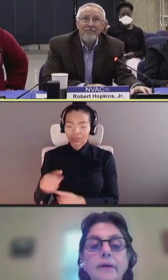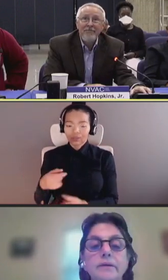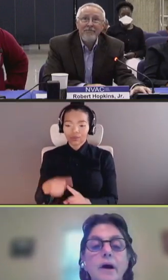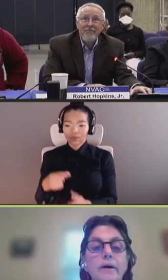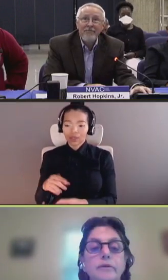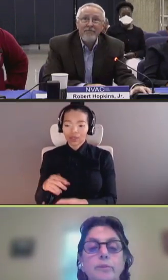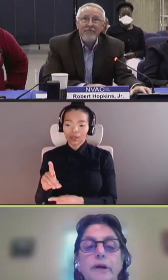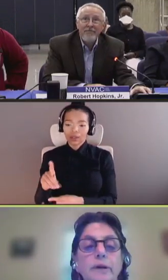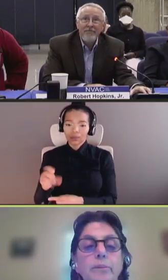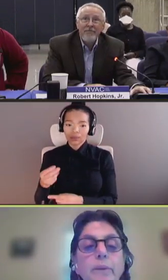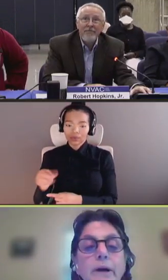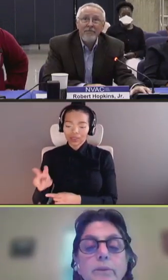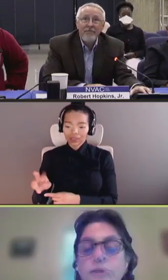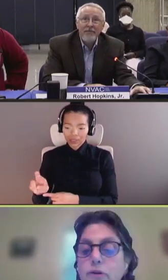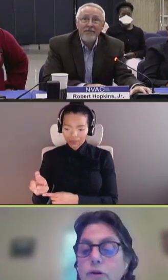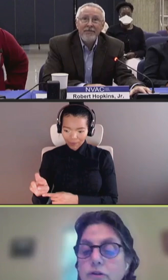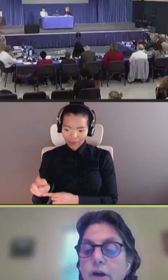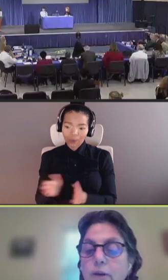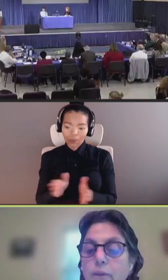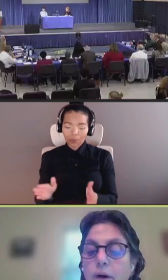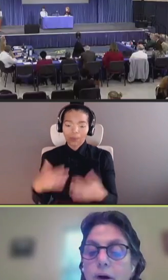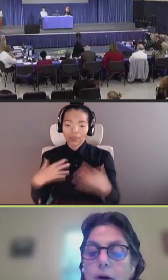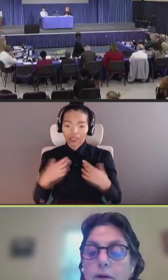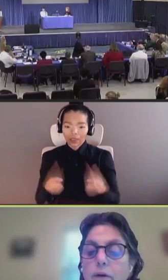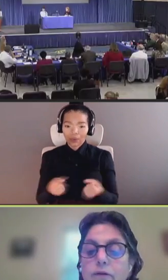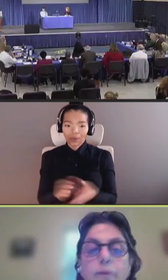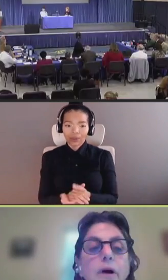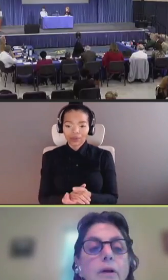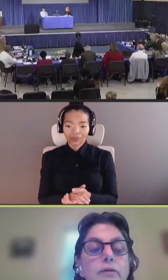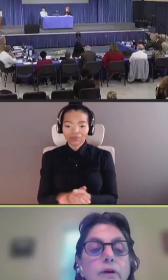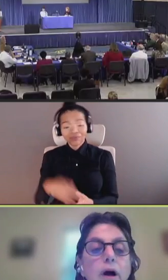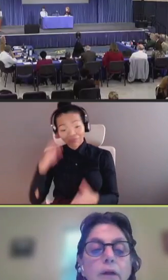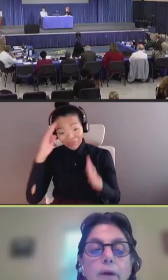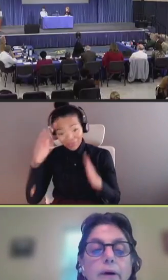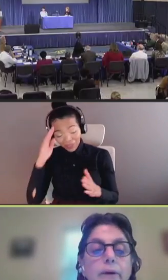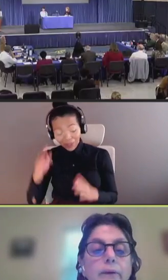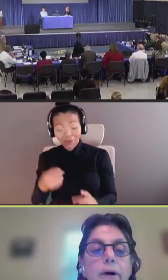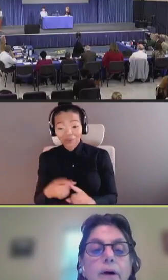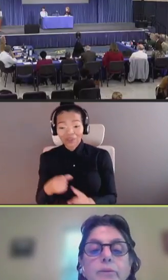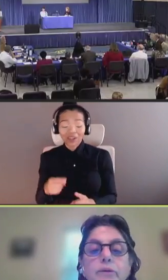Judith Shlay: Yes. Hi, everybody. My name is Judy Shlay. Hello from colorful Colorado. Sorry